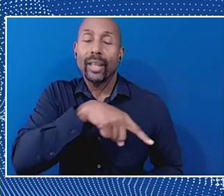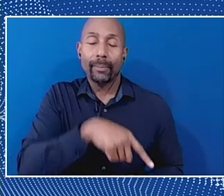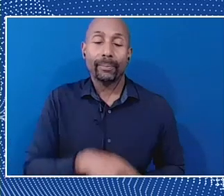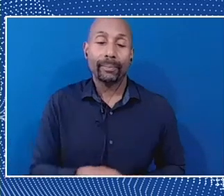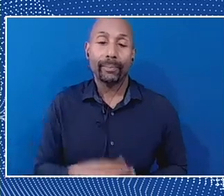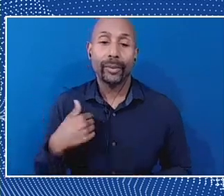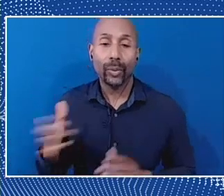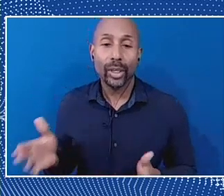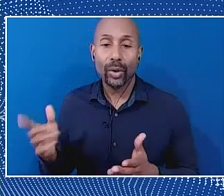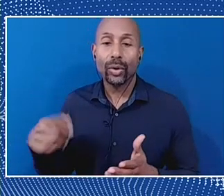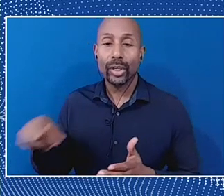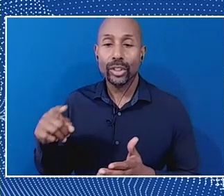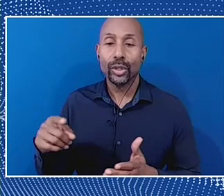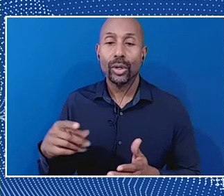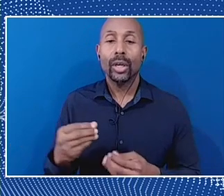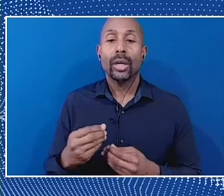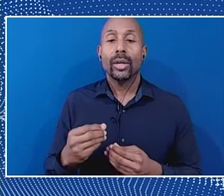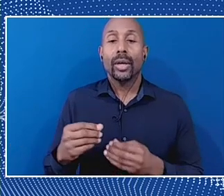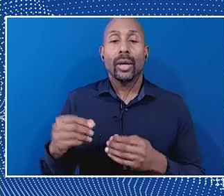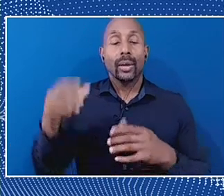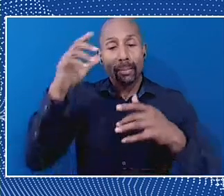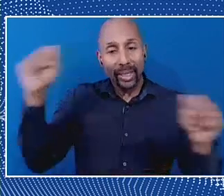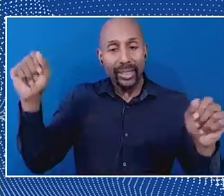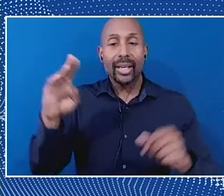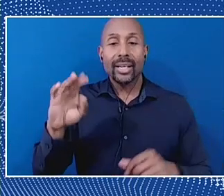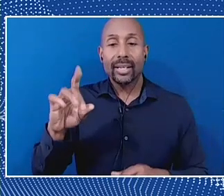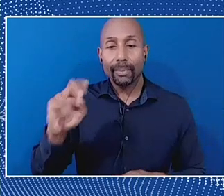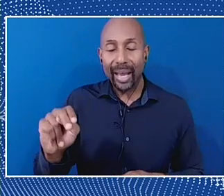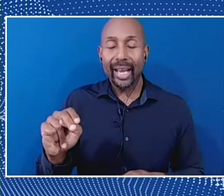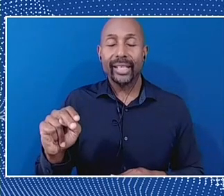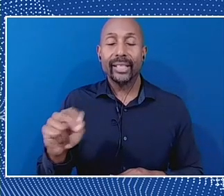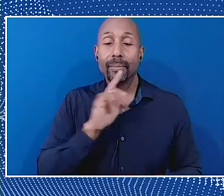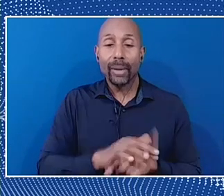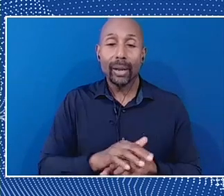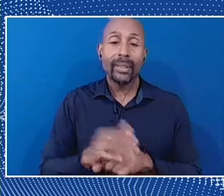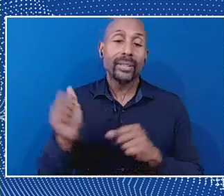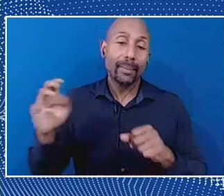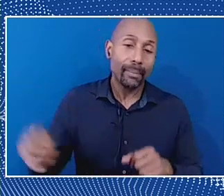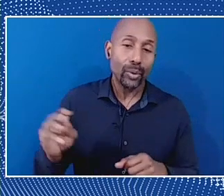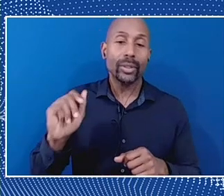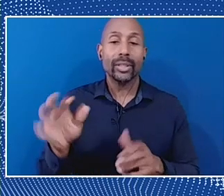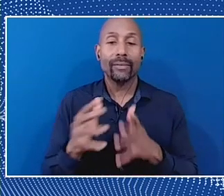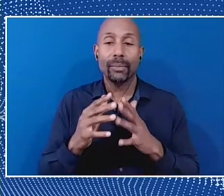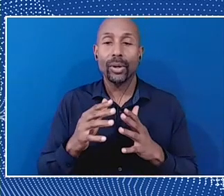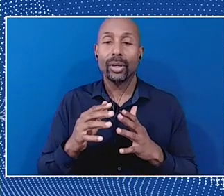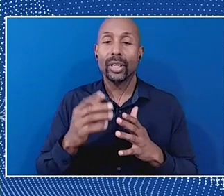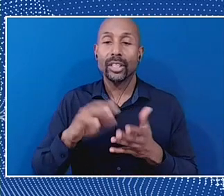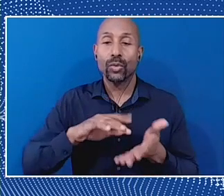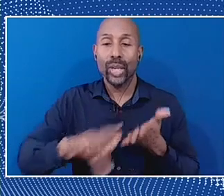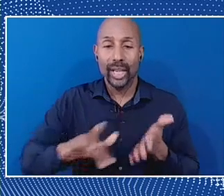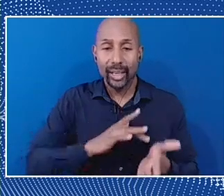Biden promised them, and we now call on you to ensure that this relief is issued as swiftly and as efficiently and as